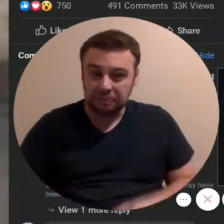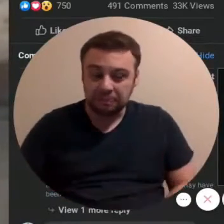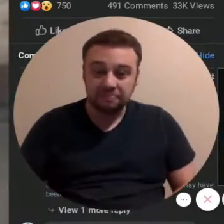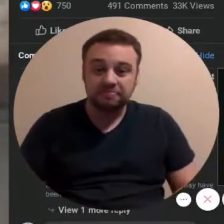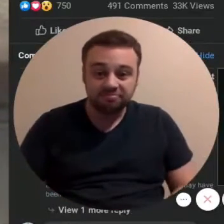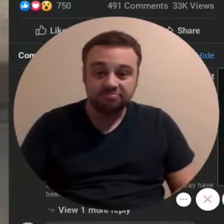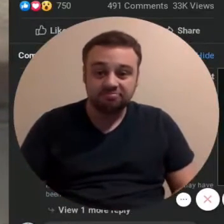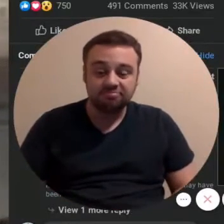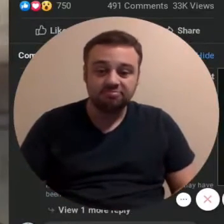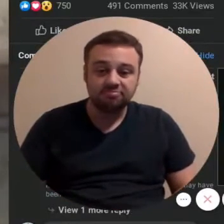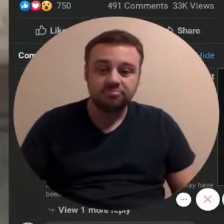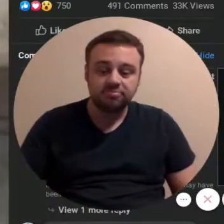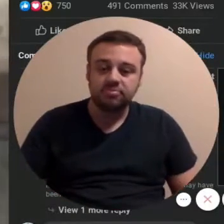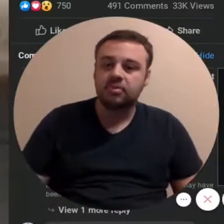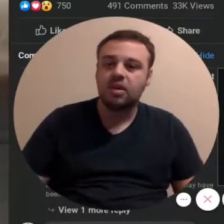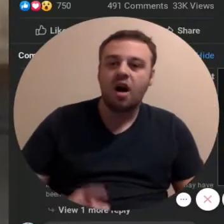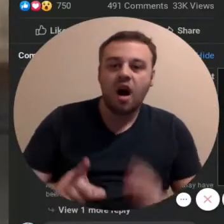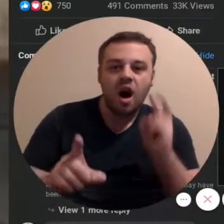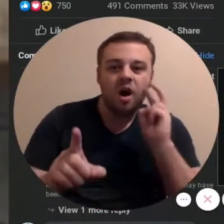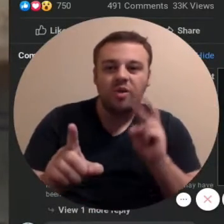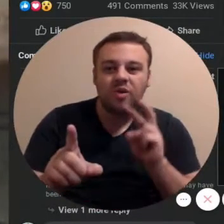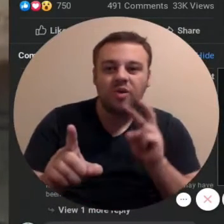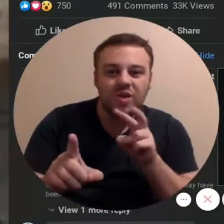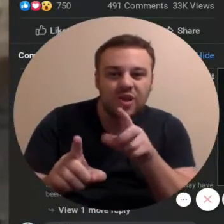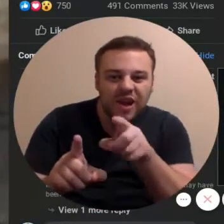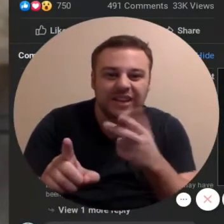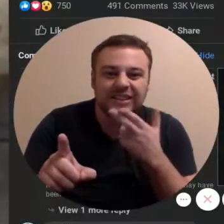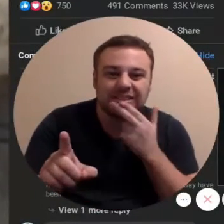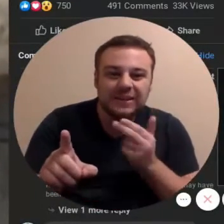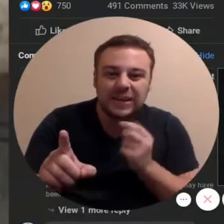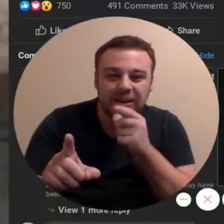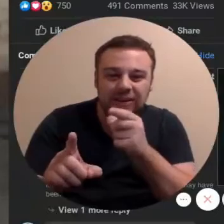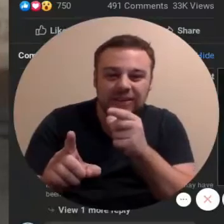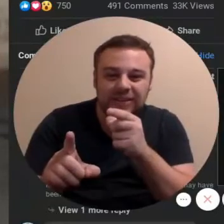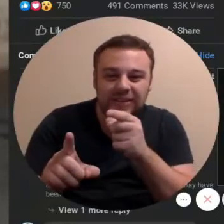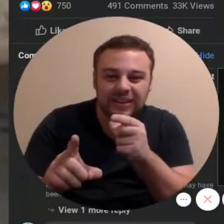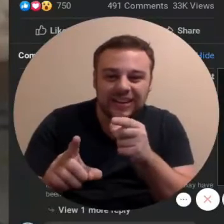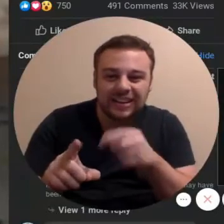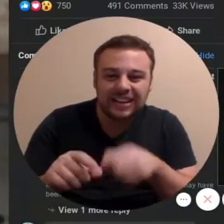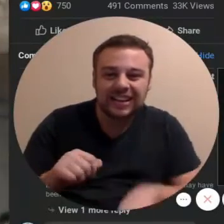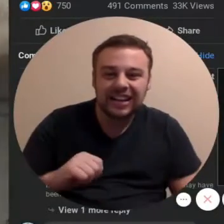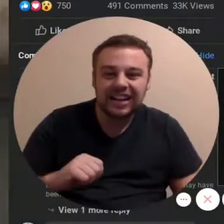Erica: Look at him, oh my gosh. That's the cutest view he's given us yet. So it looks like